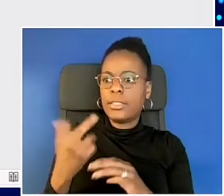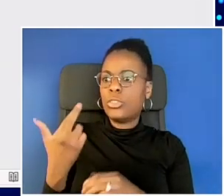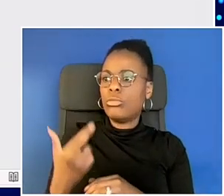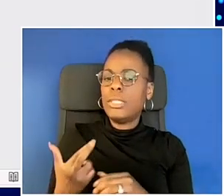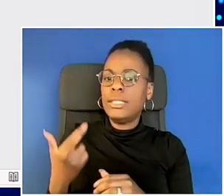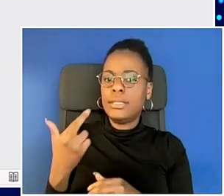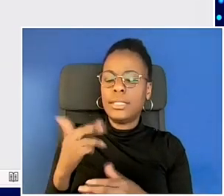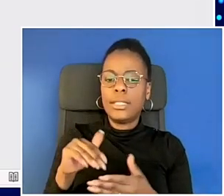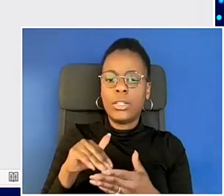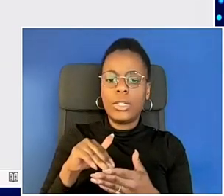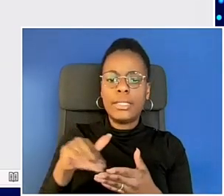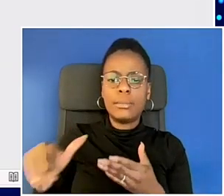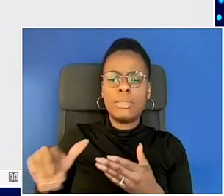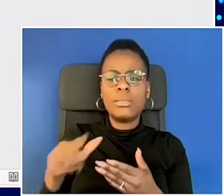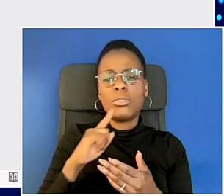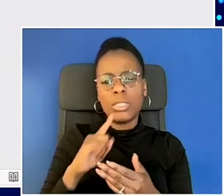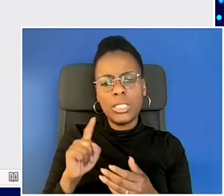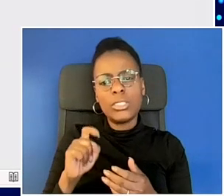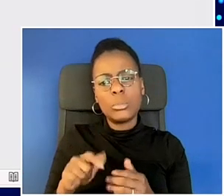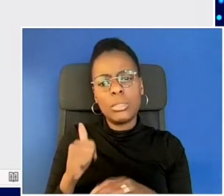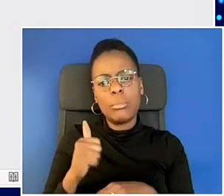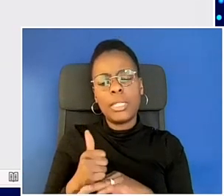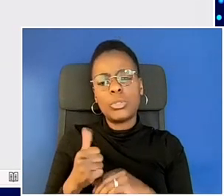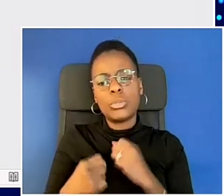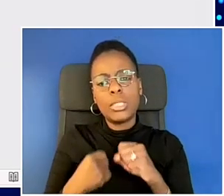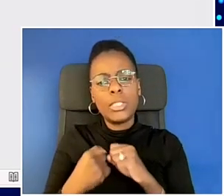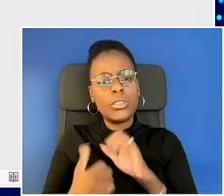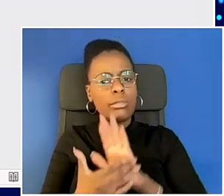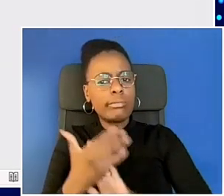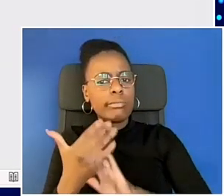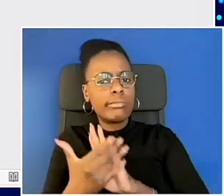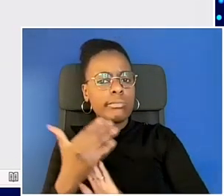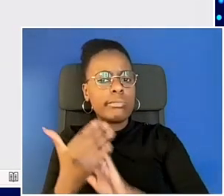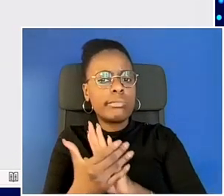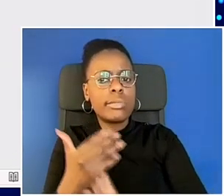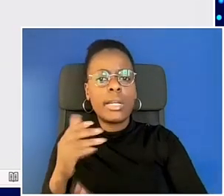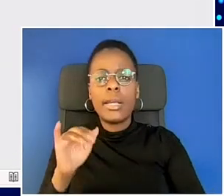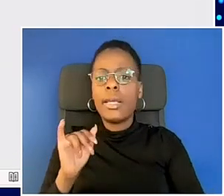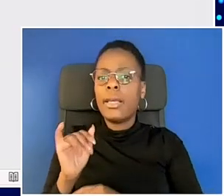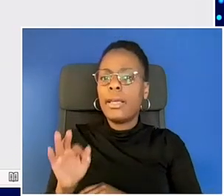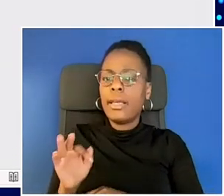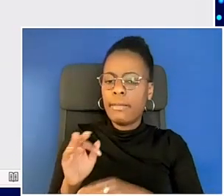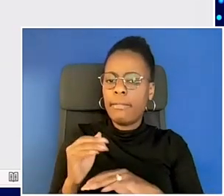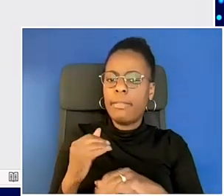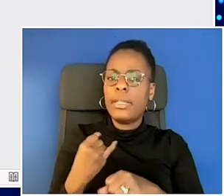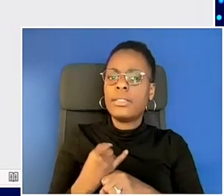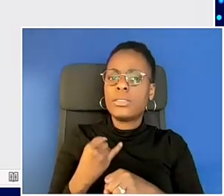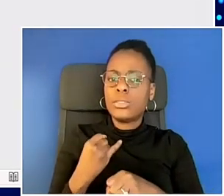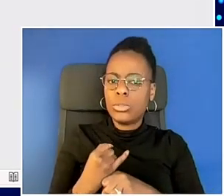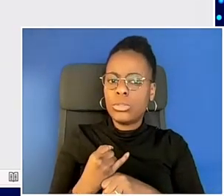based on years of operation if the institution has been in continuous operation on or before November 8th.